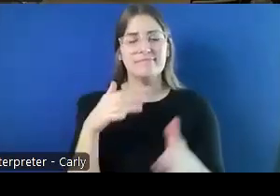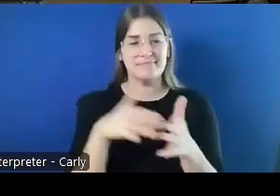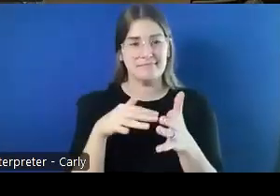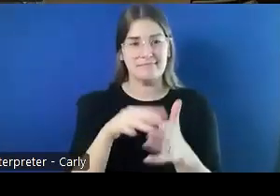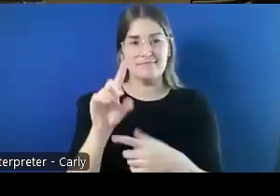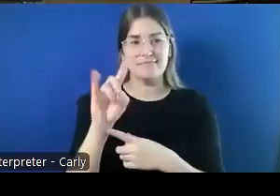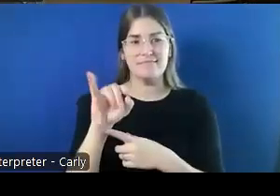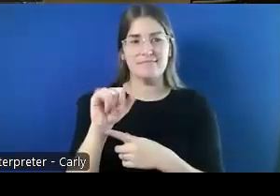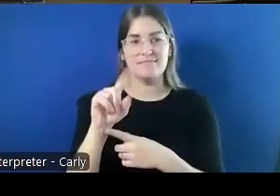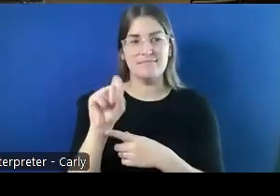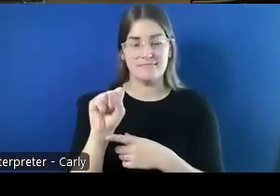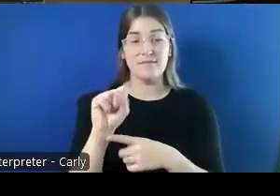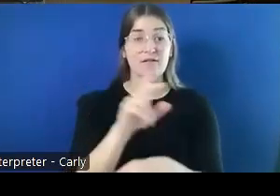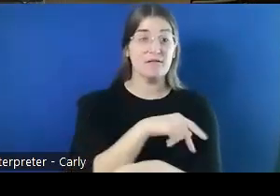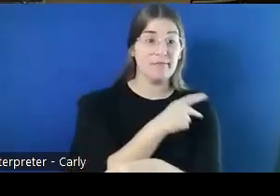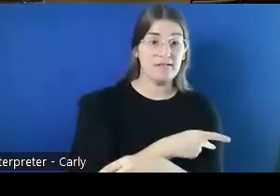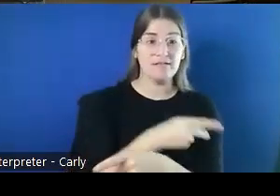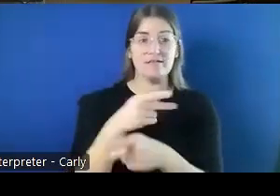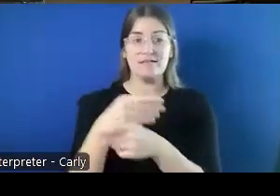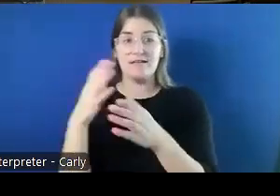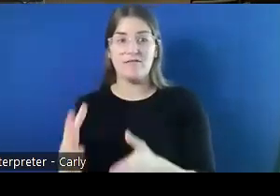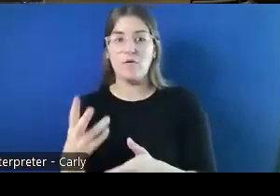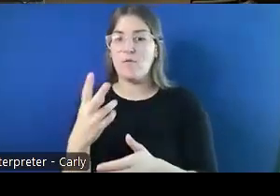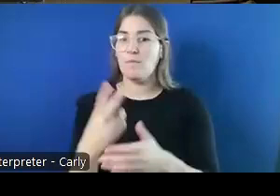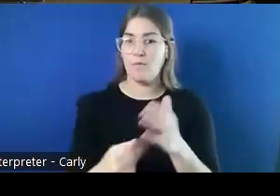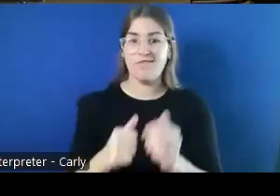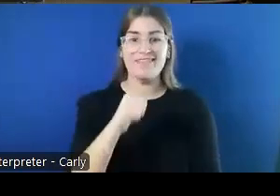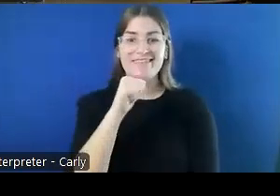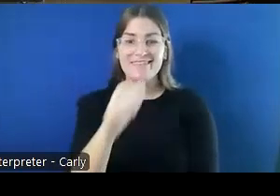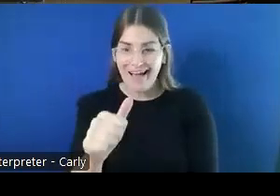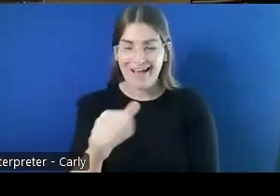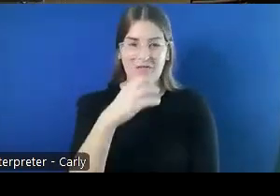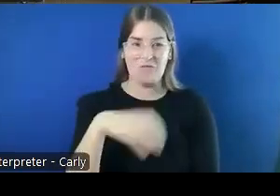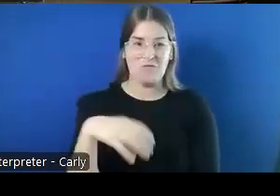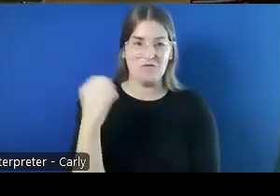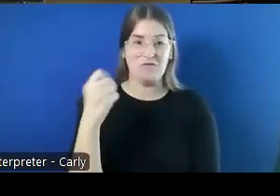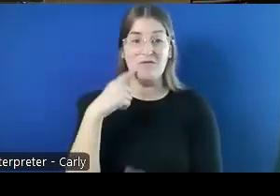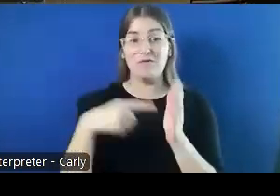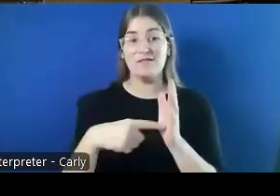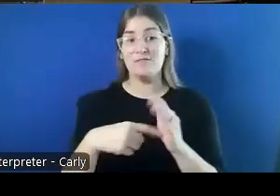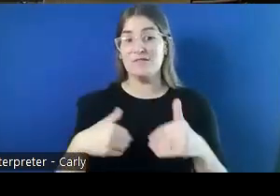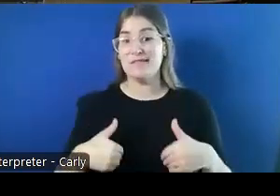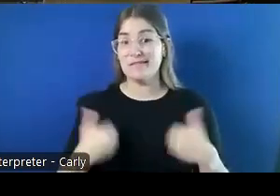patient and caregiver were not both geriatric for example someone in young adulthood taking care of